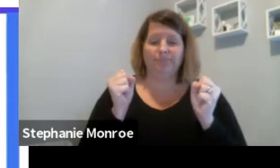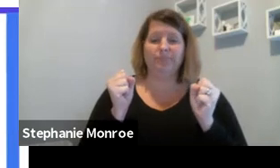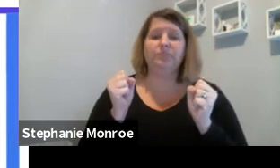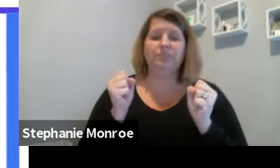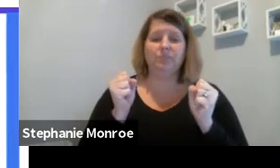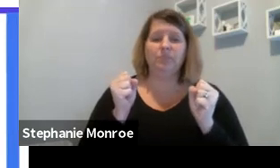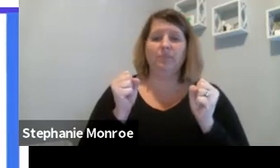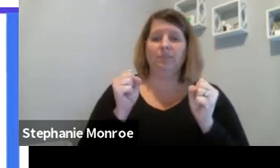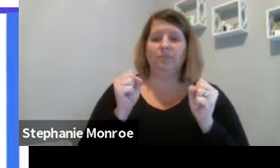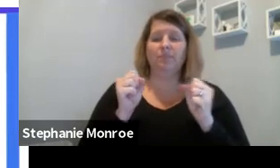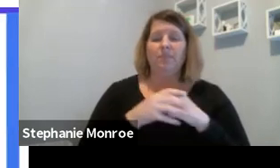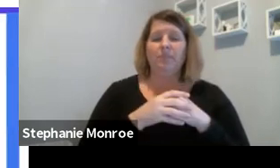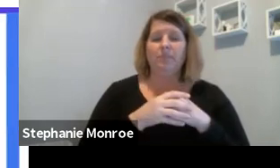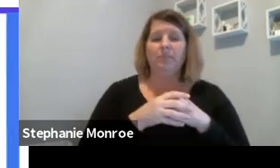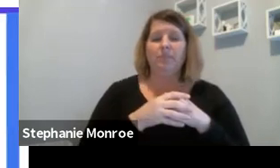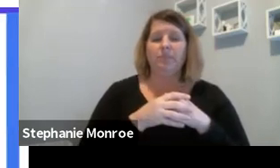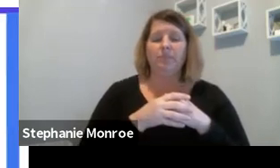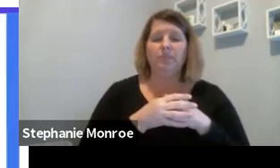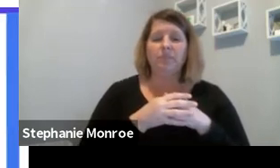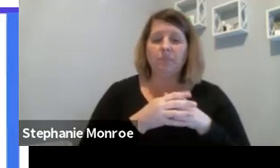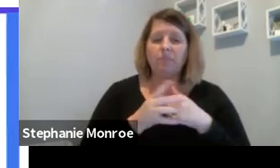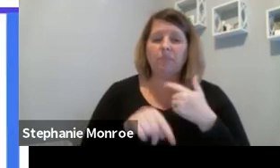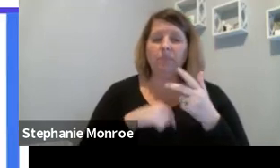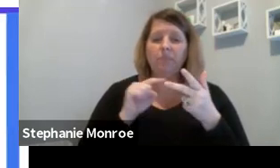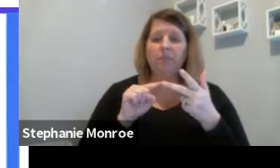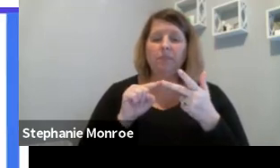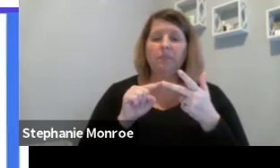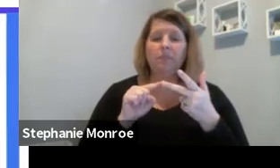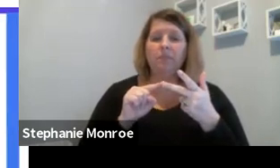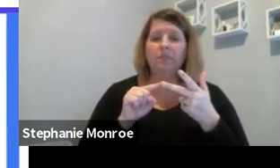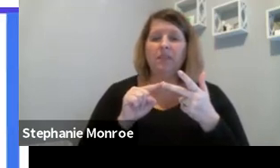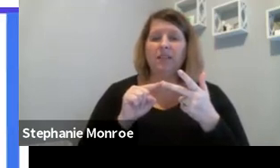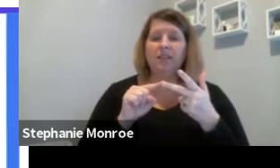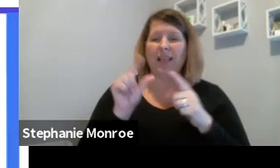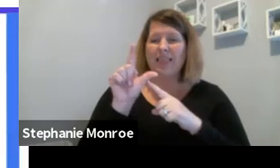American Sign Language, and the font size of the words